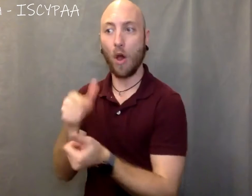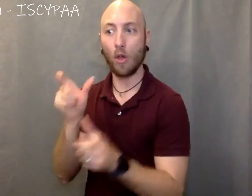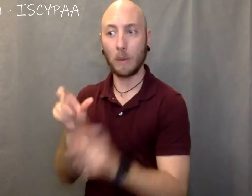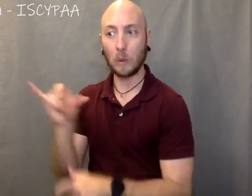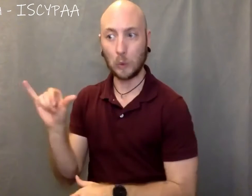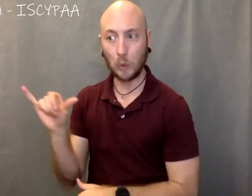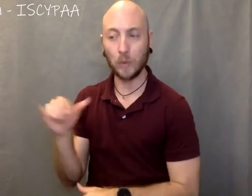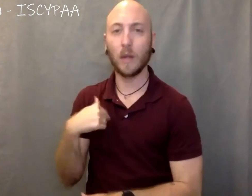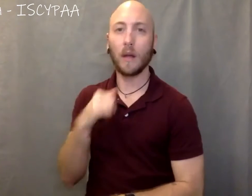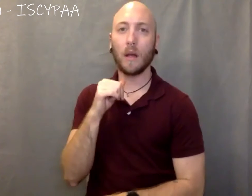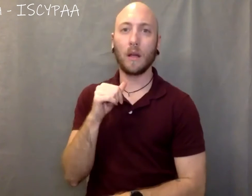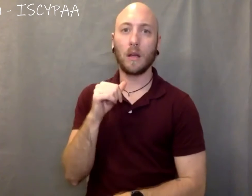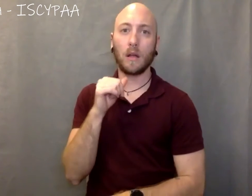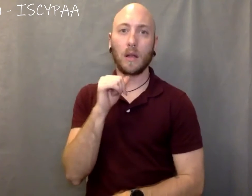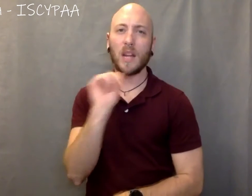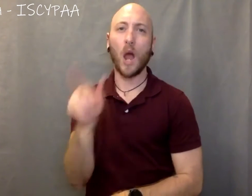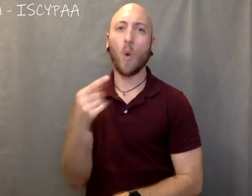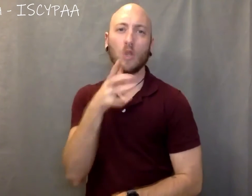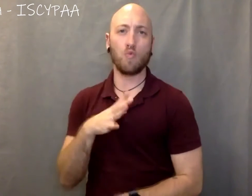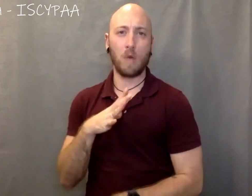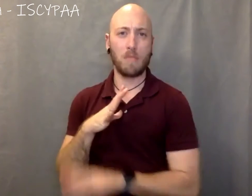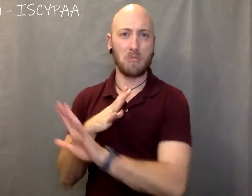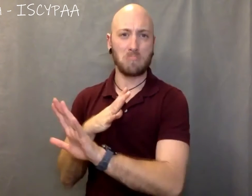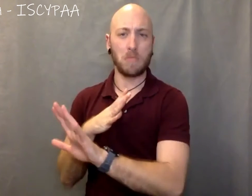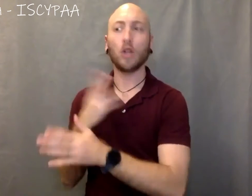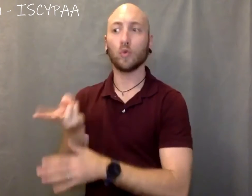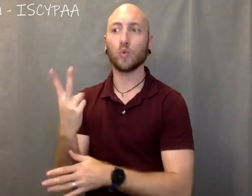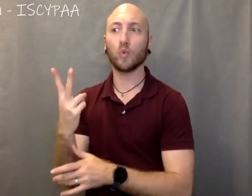sponsor people that identify as women to have my sponsors are in this meeting,